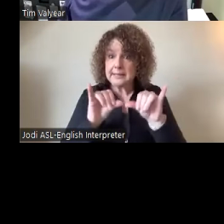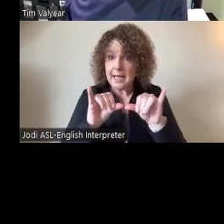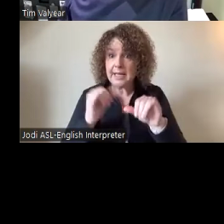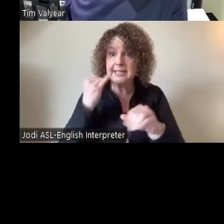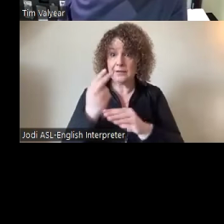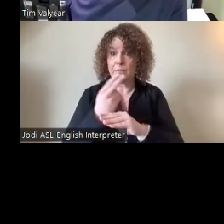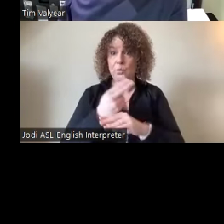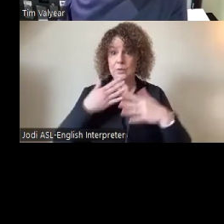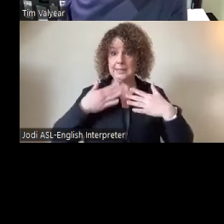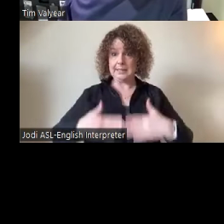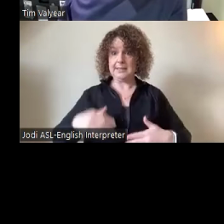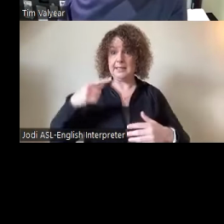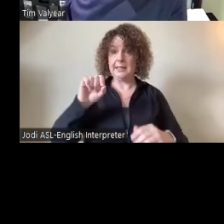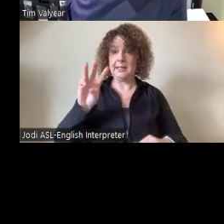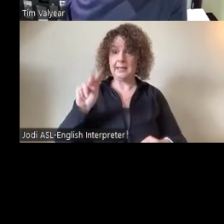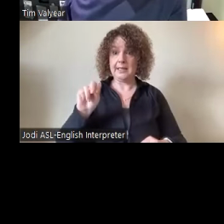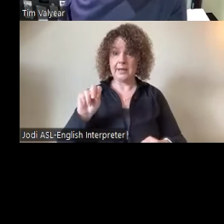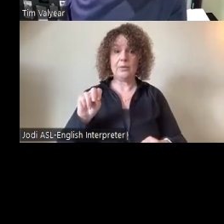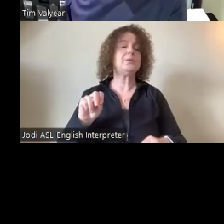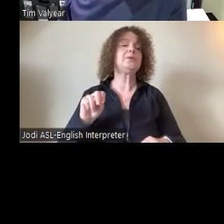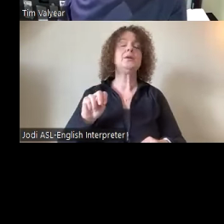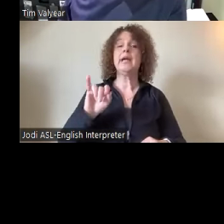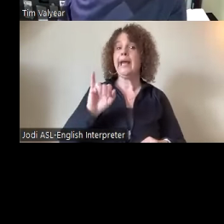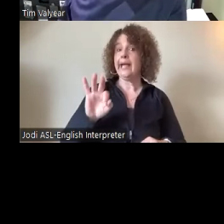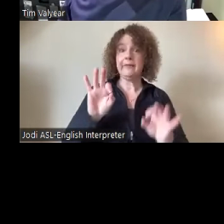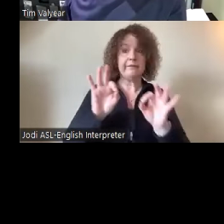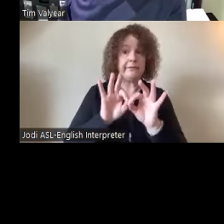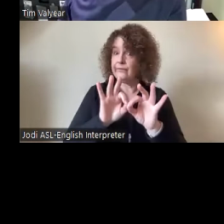gloves. You want to make sure you have the